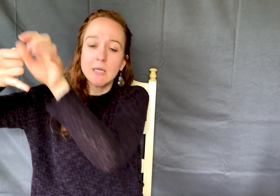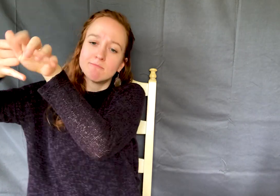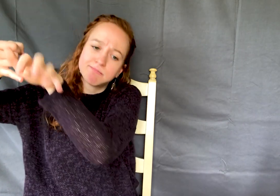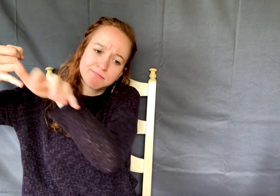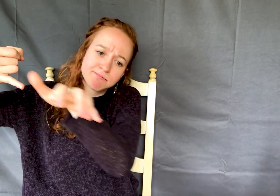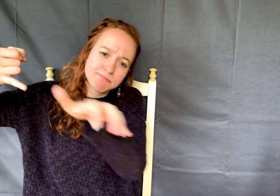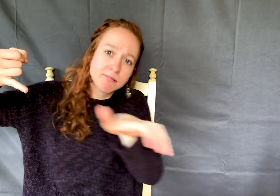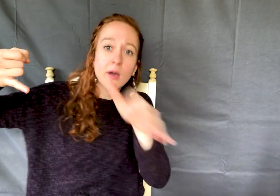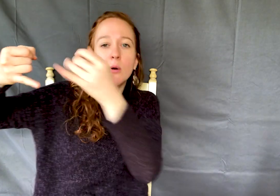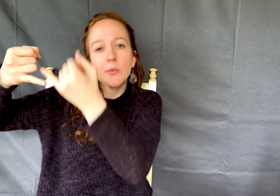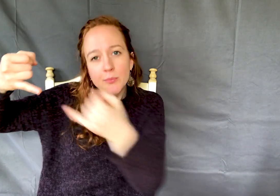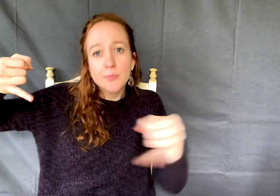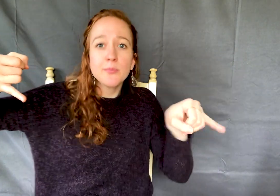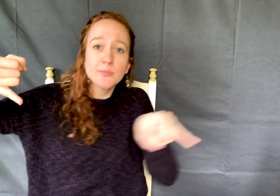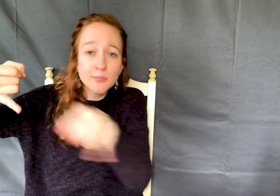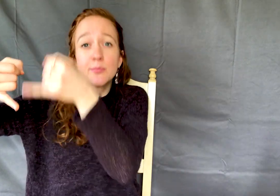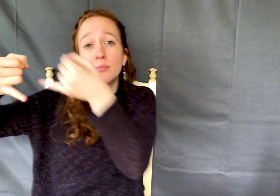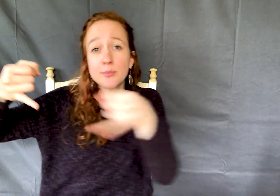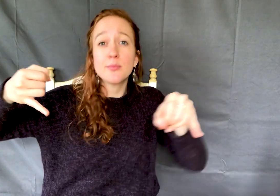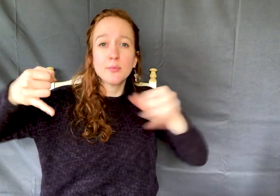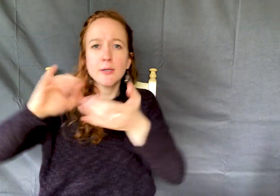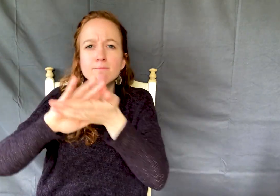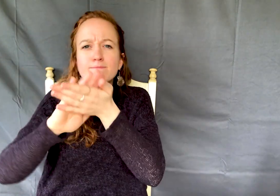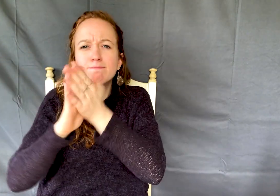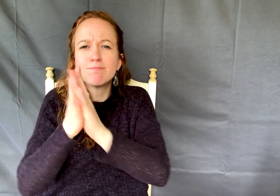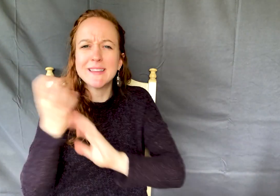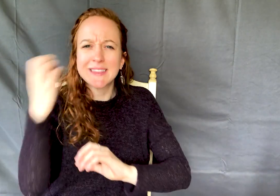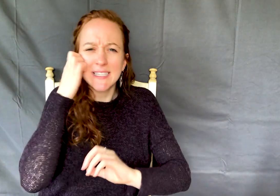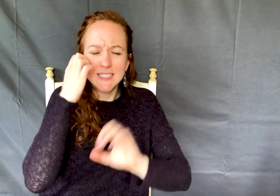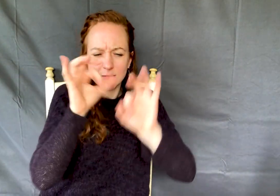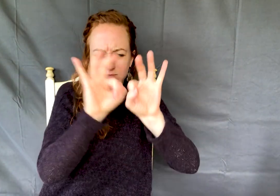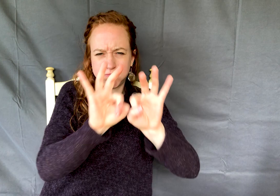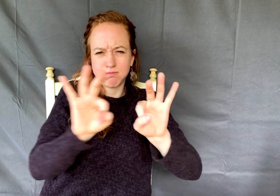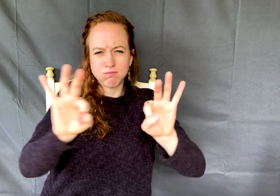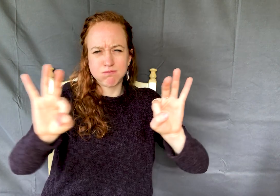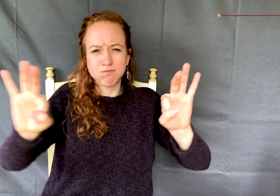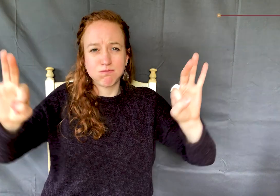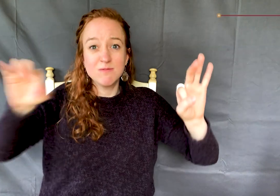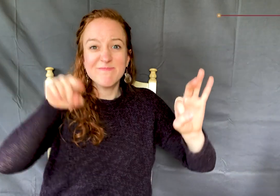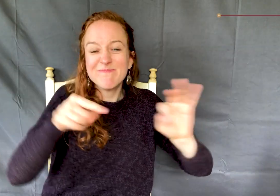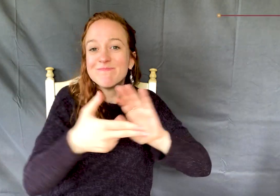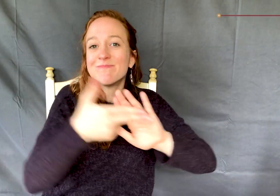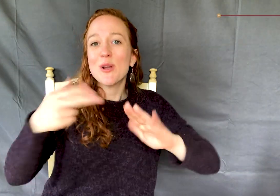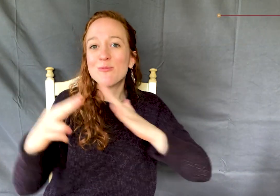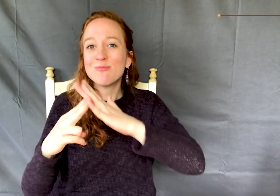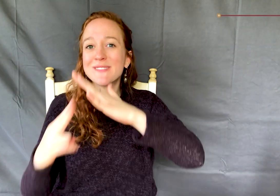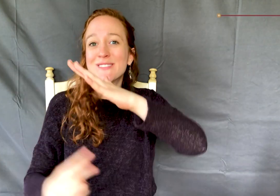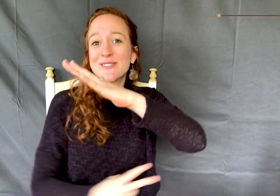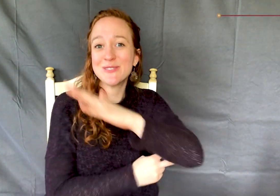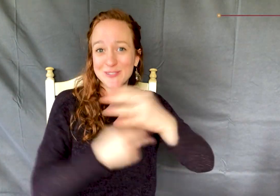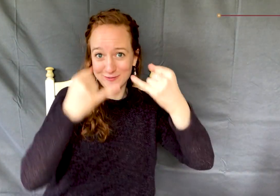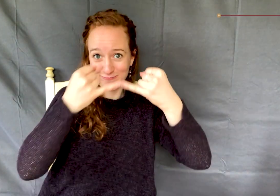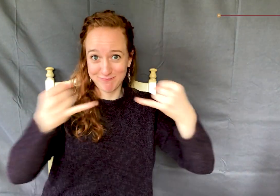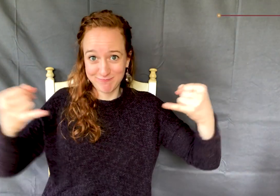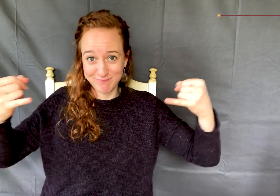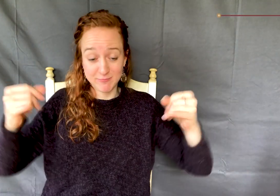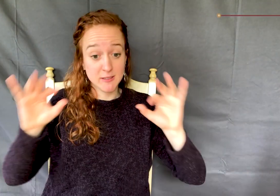This process is repeated until the thread is strong enough to support the rest of the web. This first strand of silk is called the bridge thread.